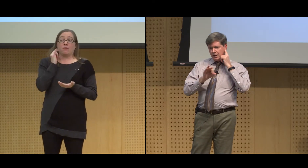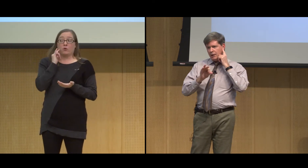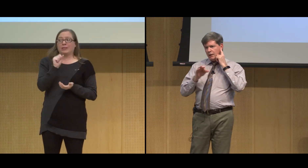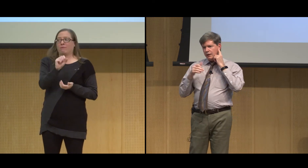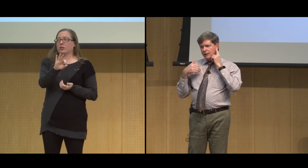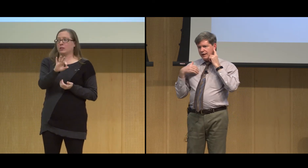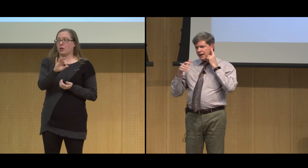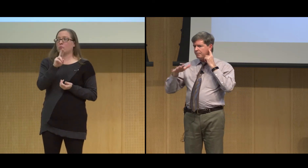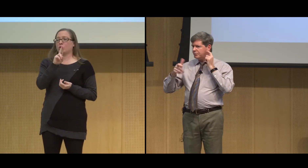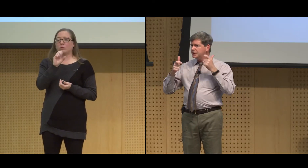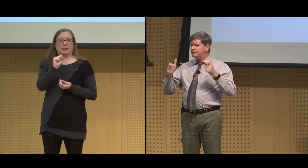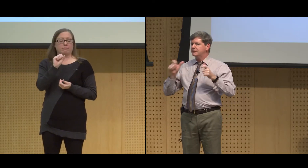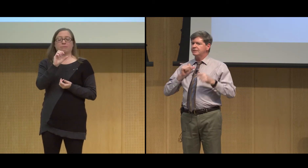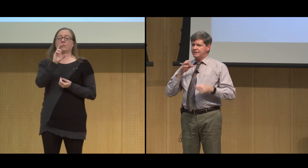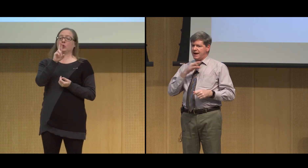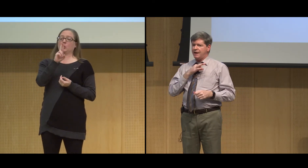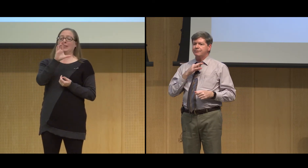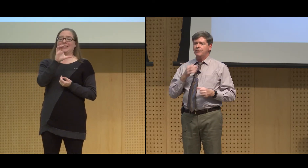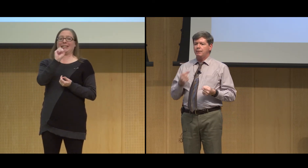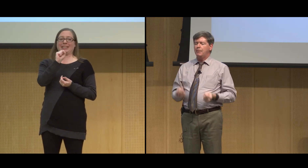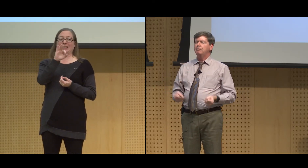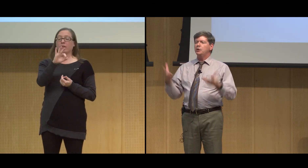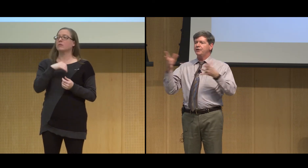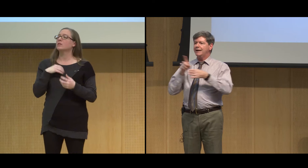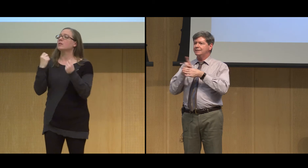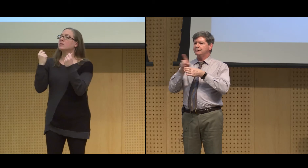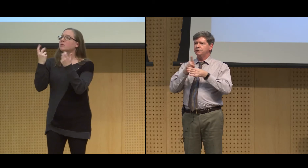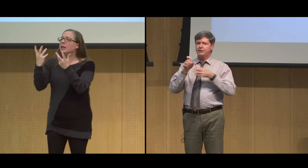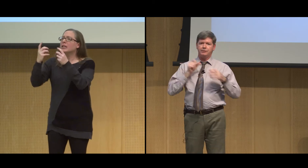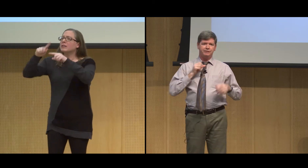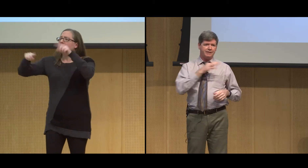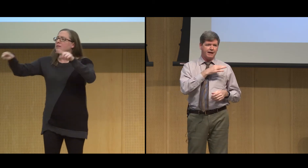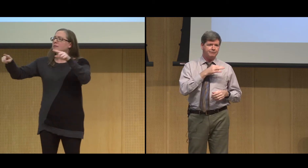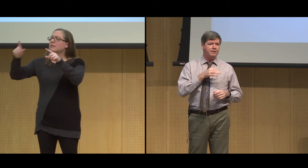And it had a pretty big staff, multi-disciplinary staff--